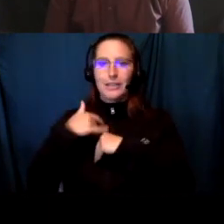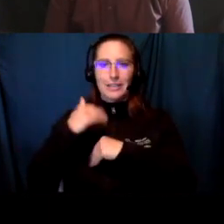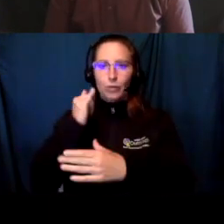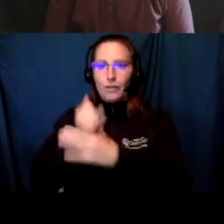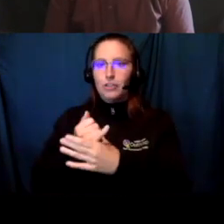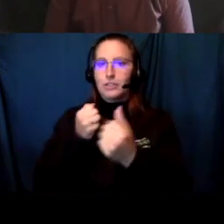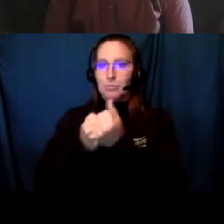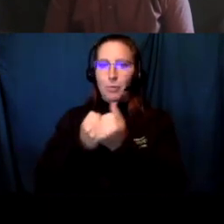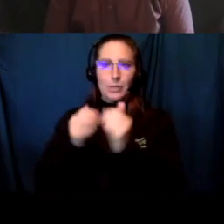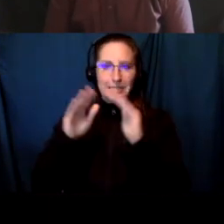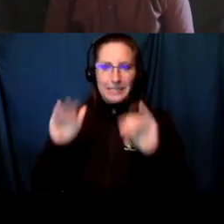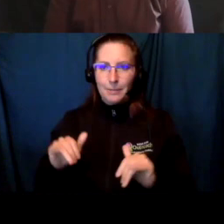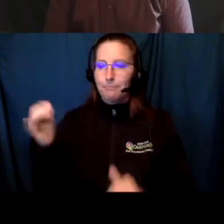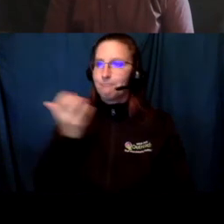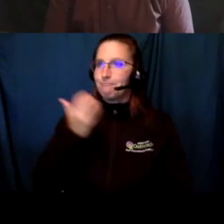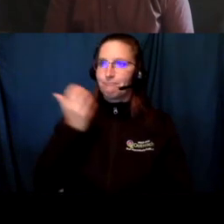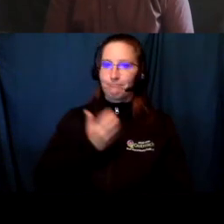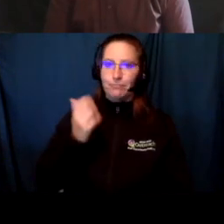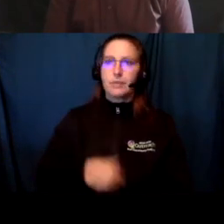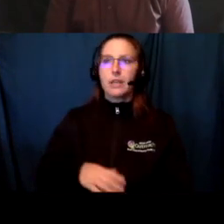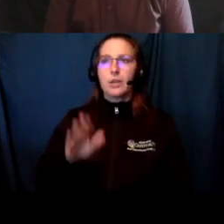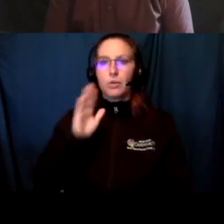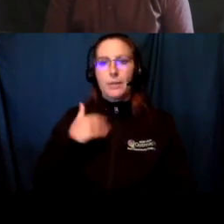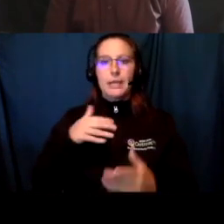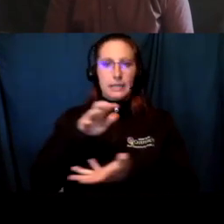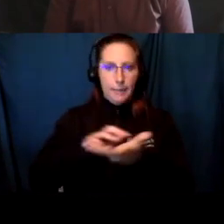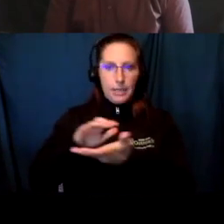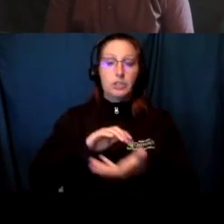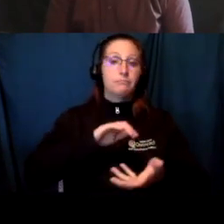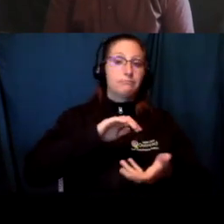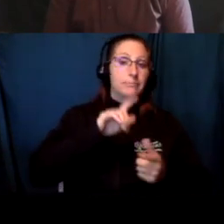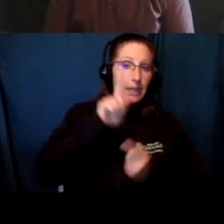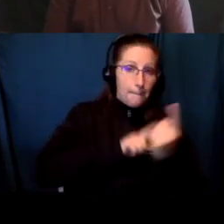And like I said it's going to be a combination of in-person and tele-intervention services and